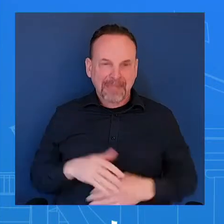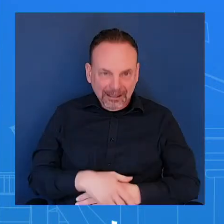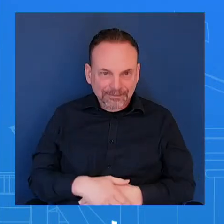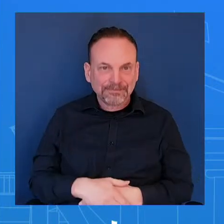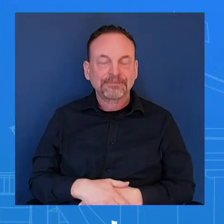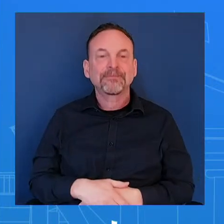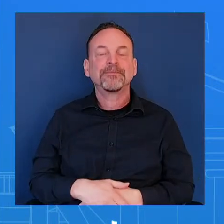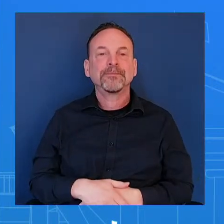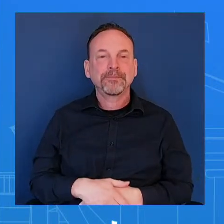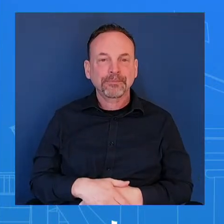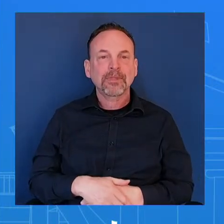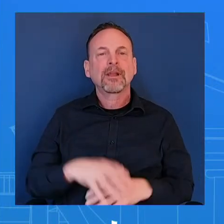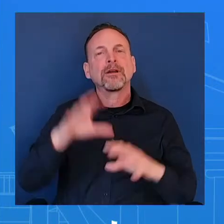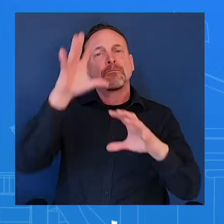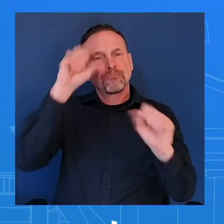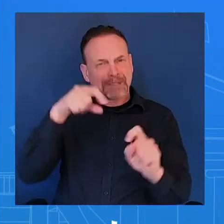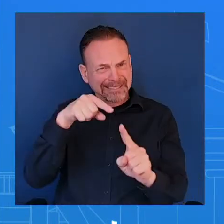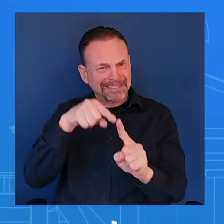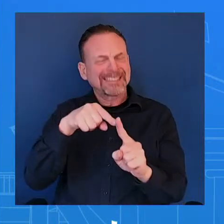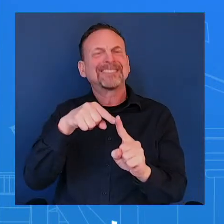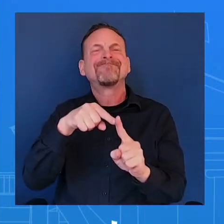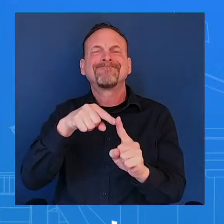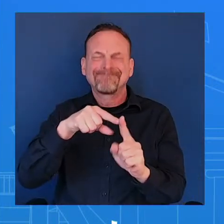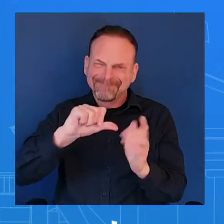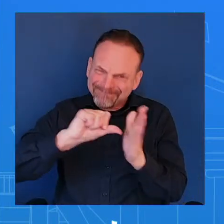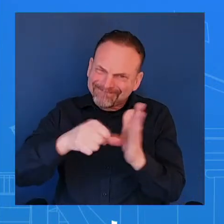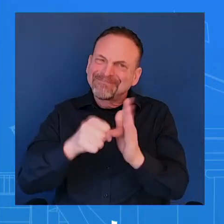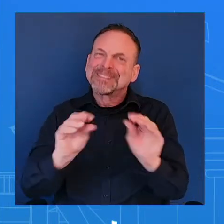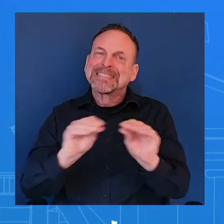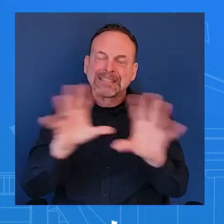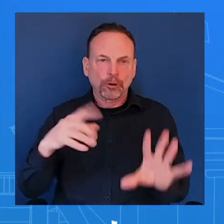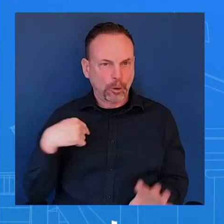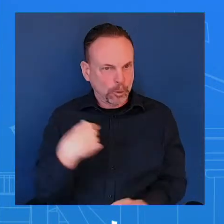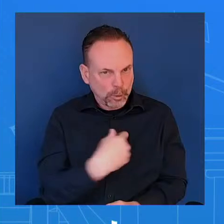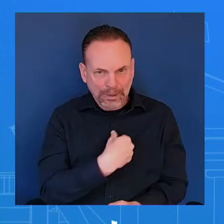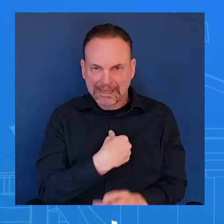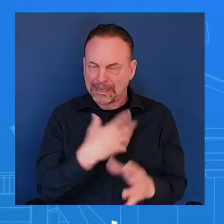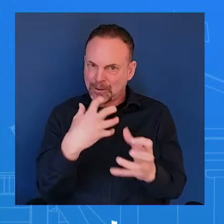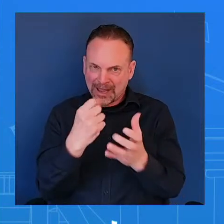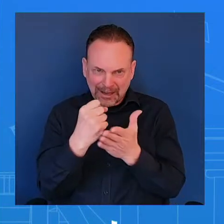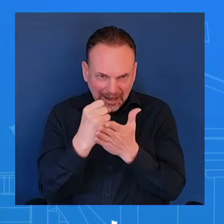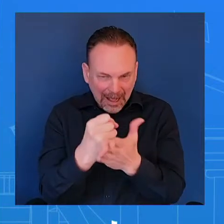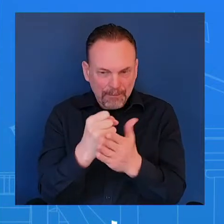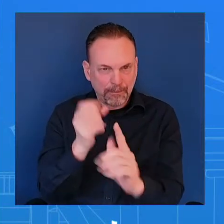we make the community of Baltimore whole again. And he has said that the federal government will cover --